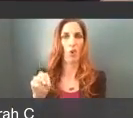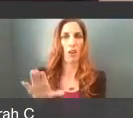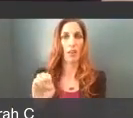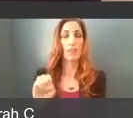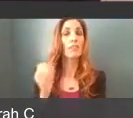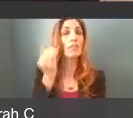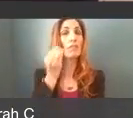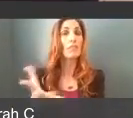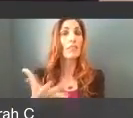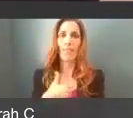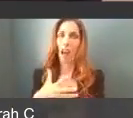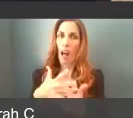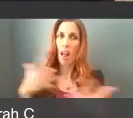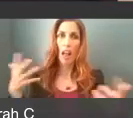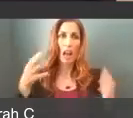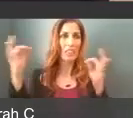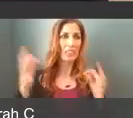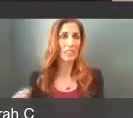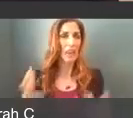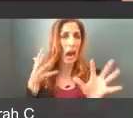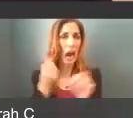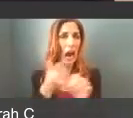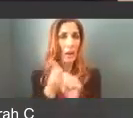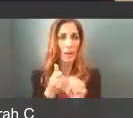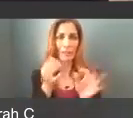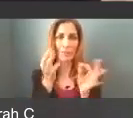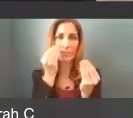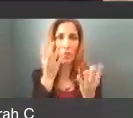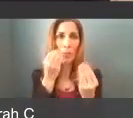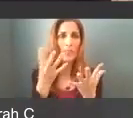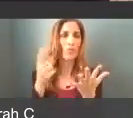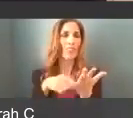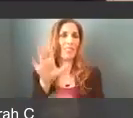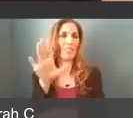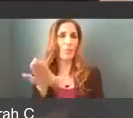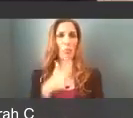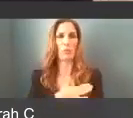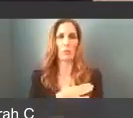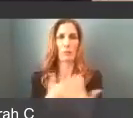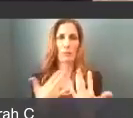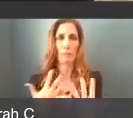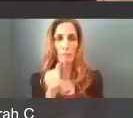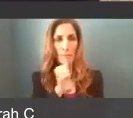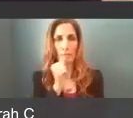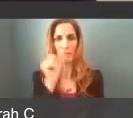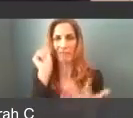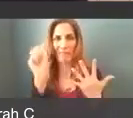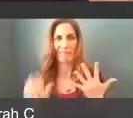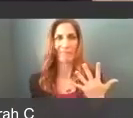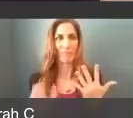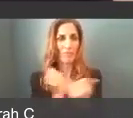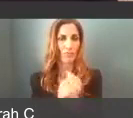detailed updates this afternoon, so please bear with me as I work through this. First of all, I want